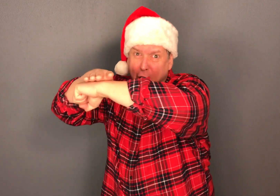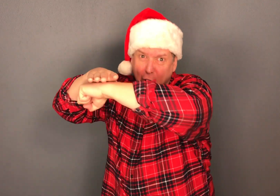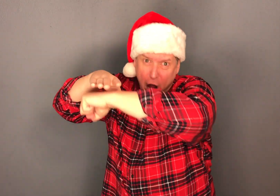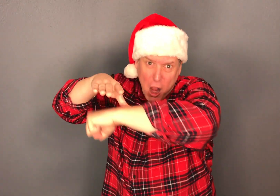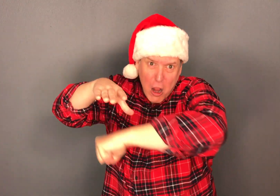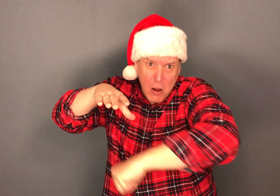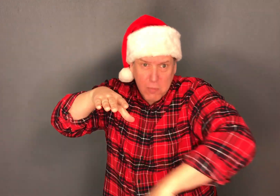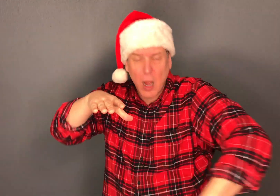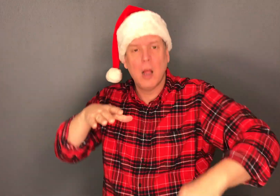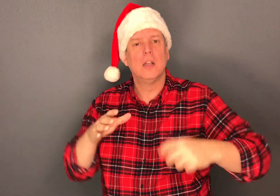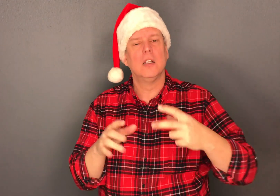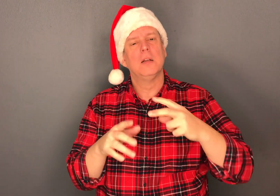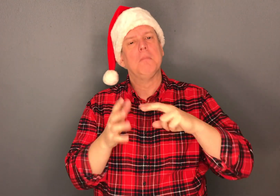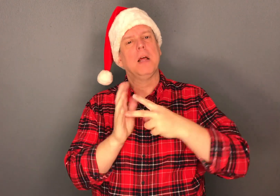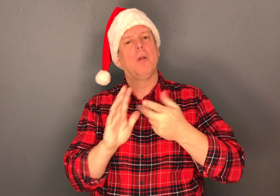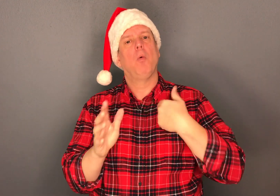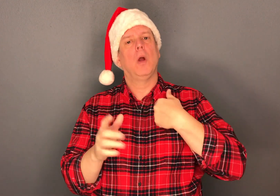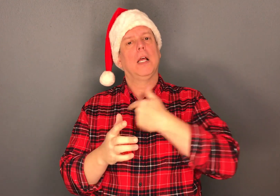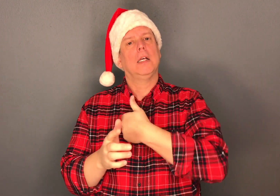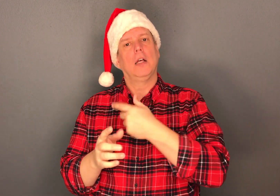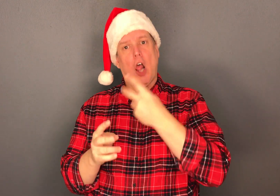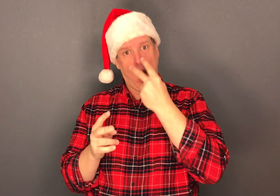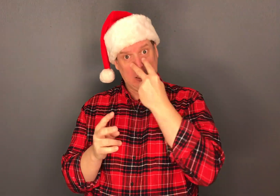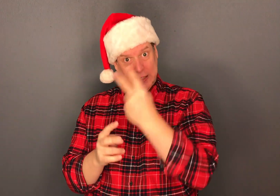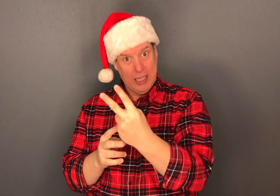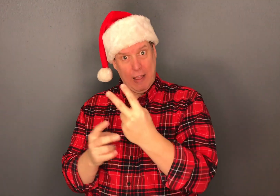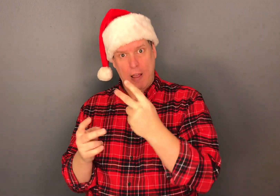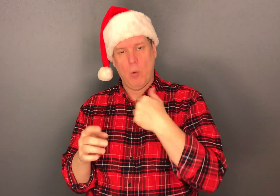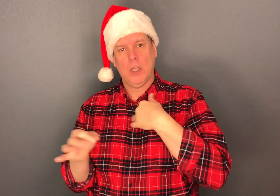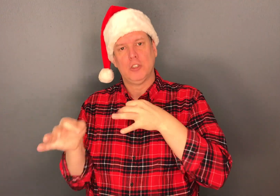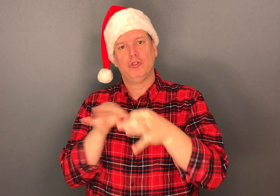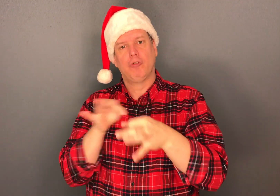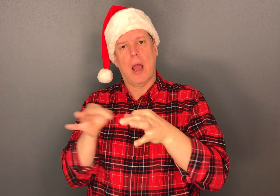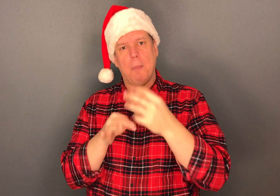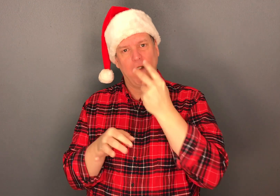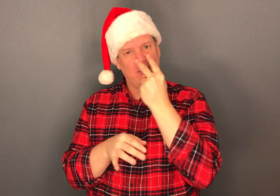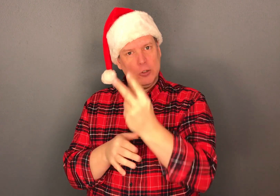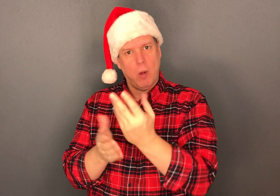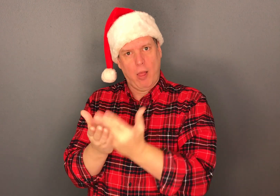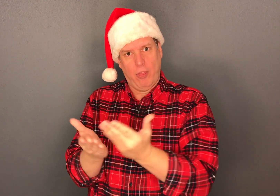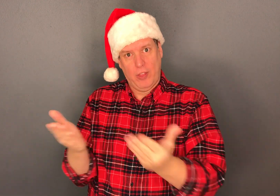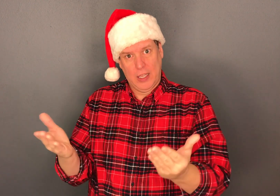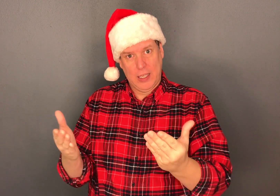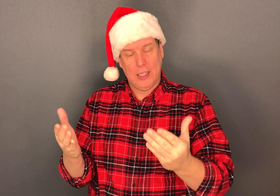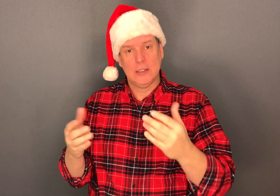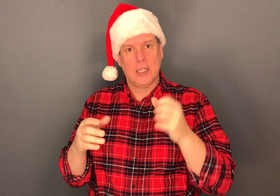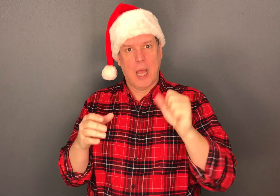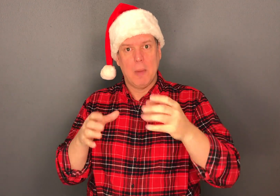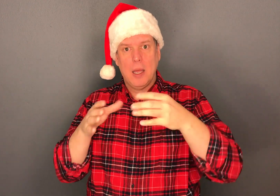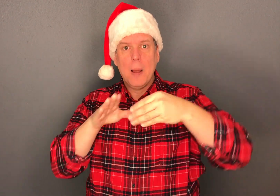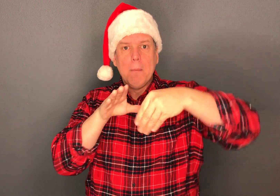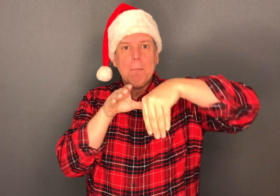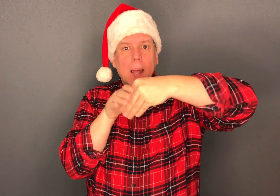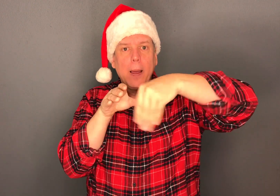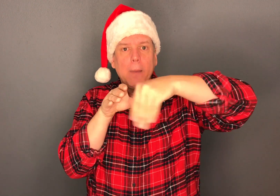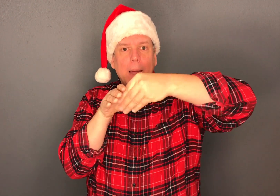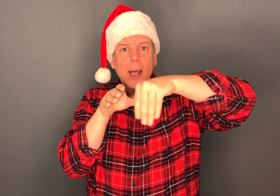the Bell you could show that Bell making that dong sound but in ASL we describe